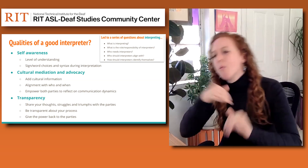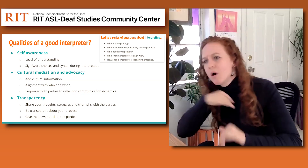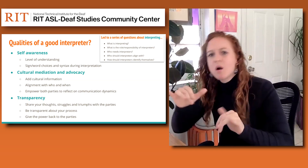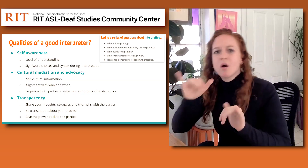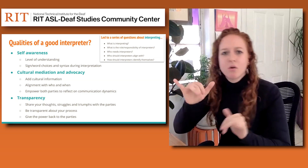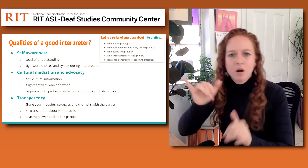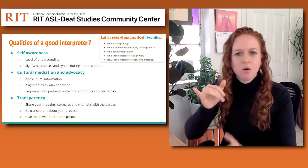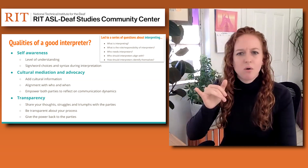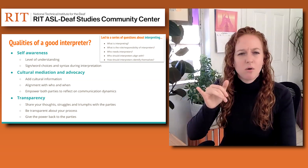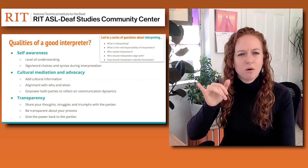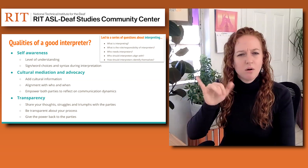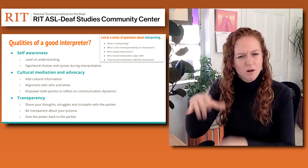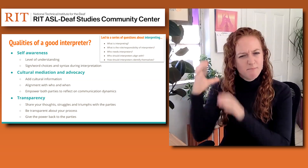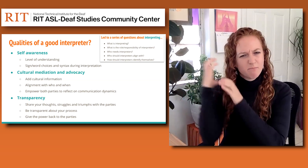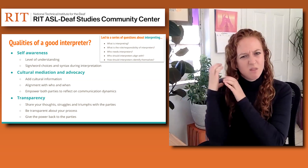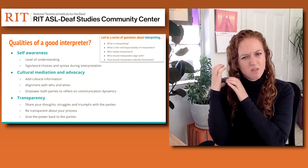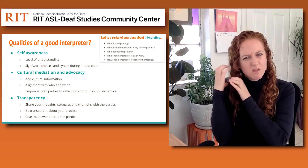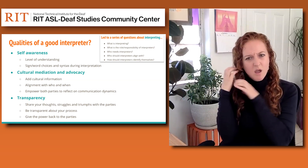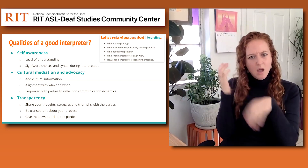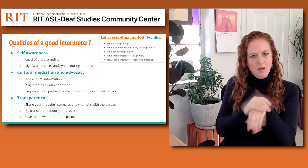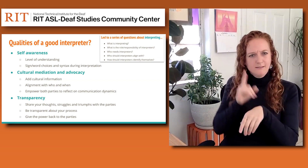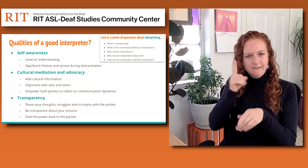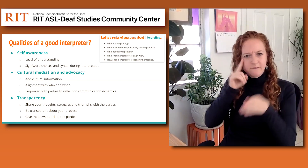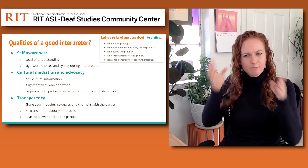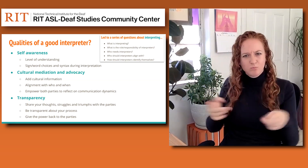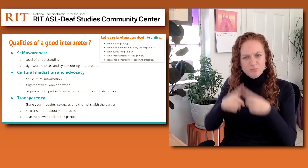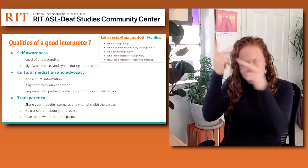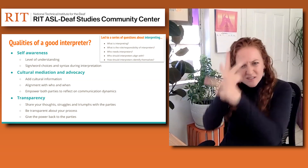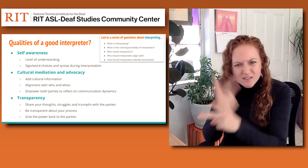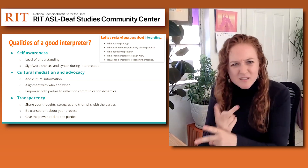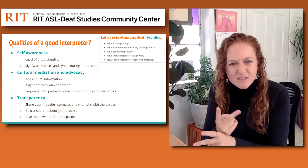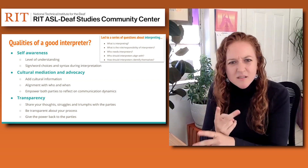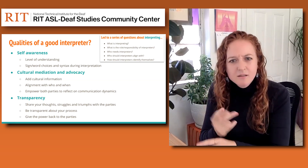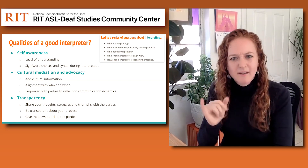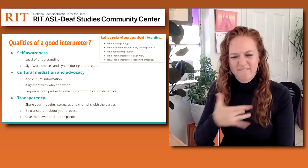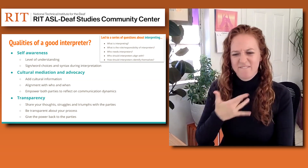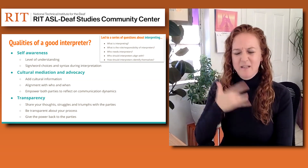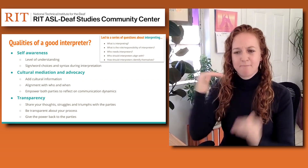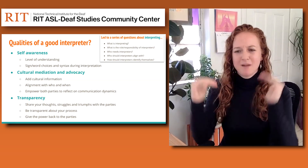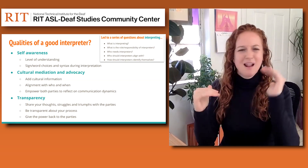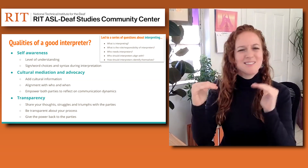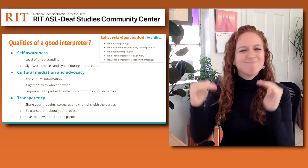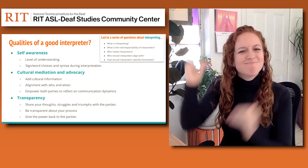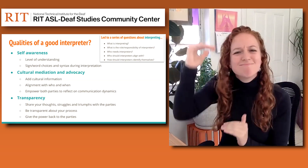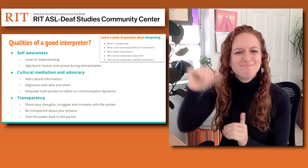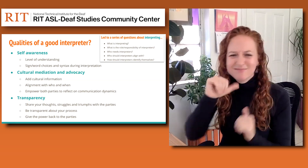And for the deaf person in the audience, that's extra responsibility or extra work that I'm doing